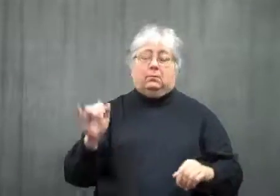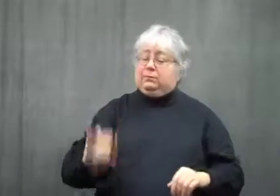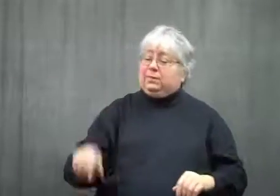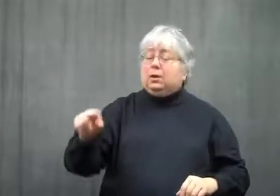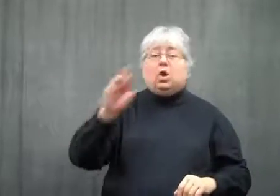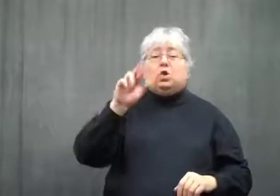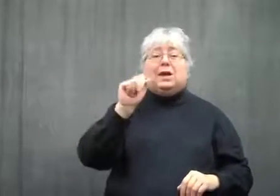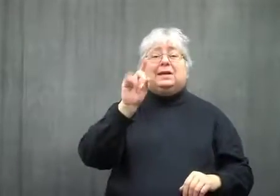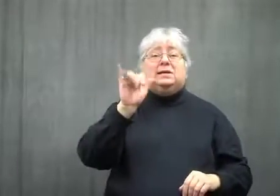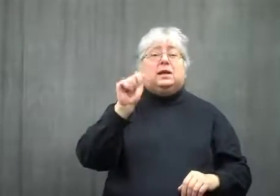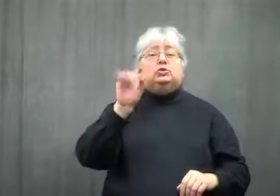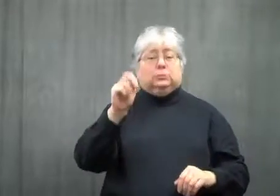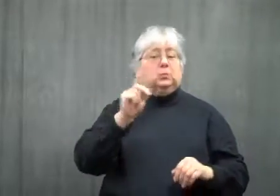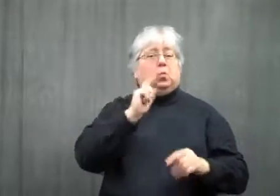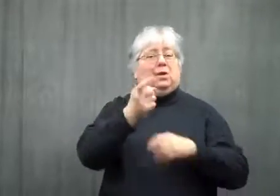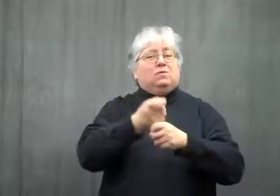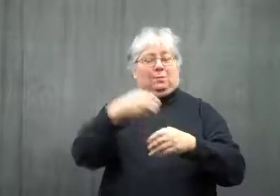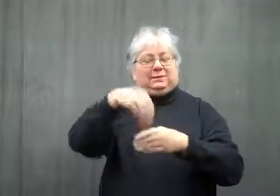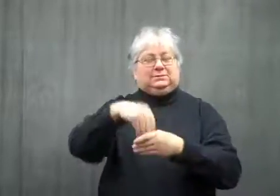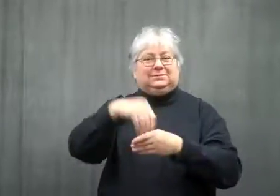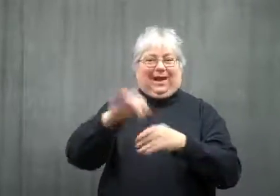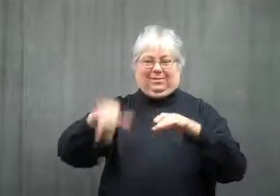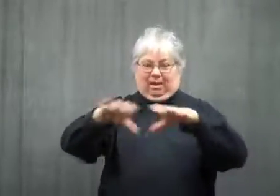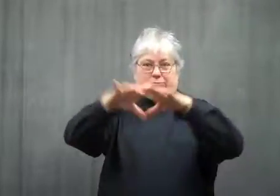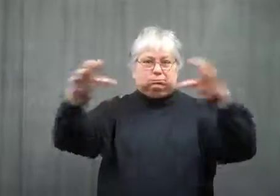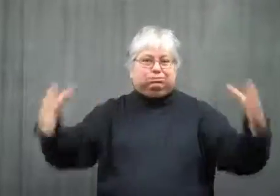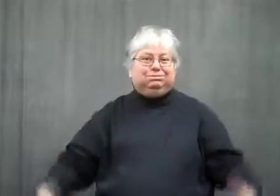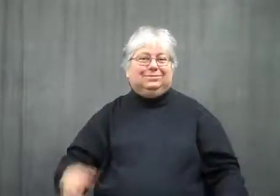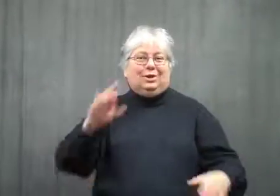The radiation comes from inside the reactors.